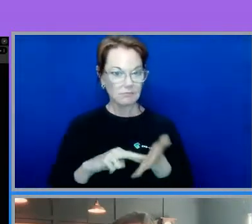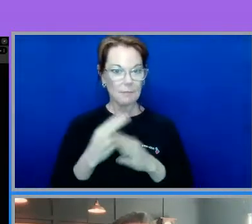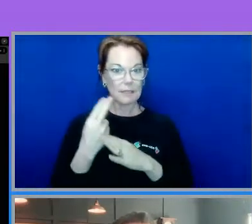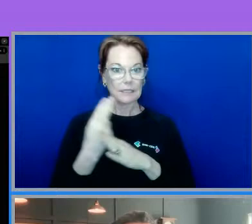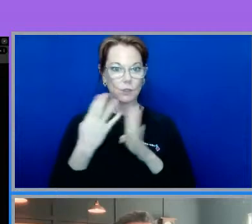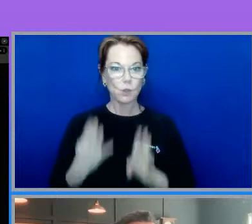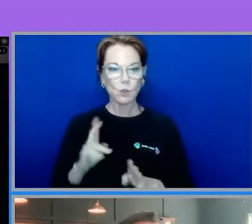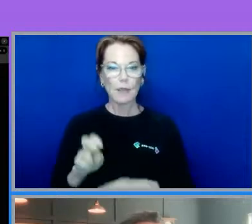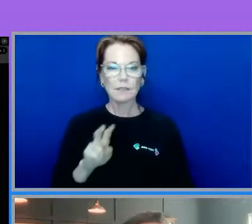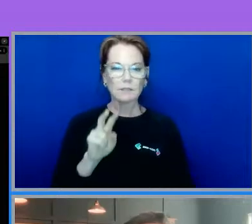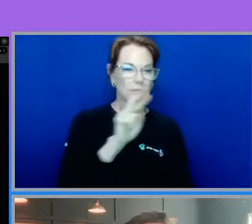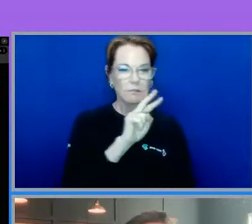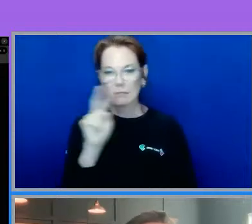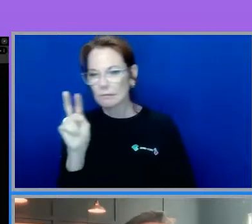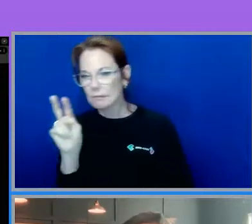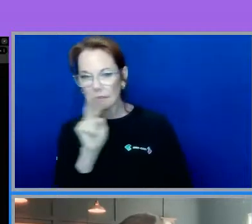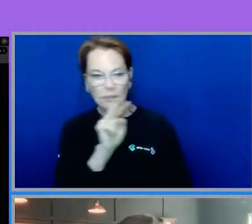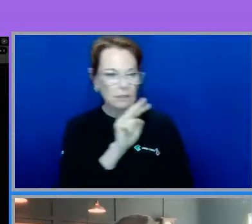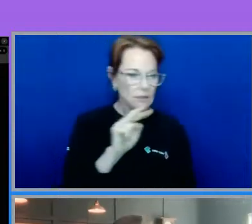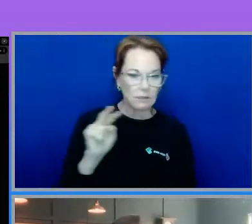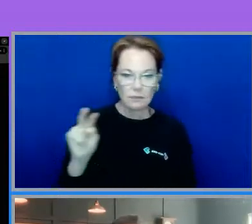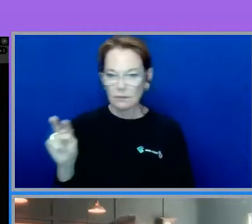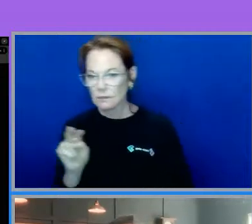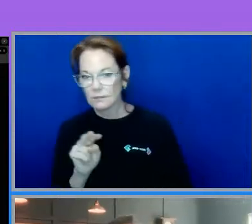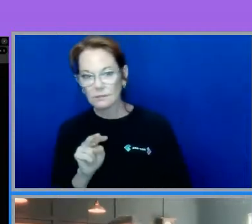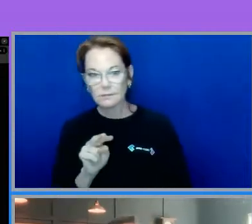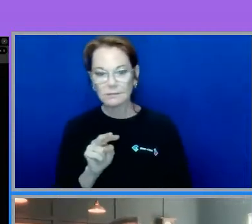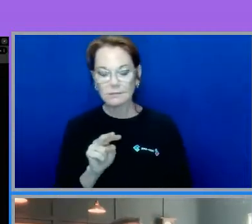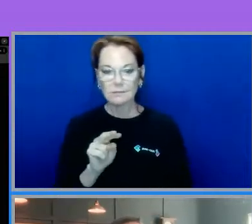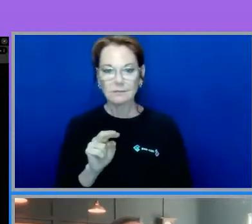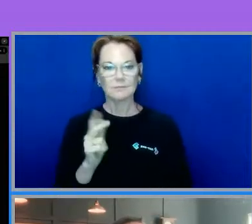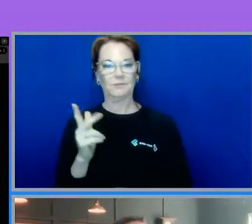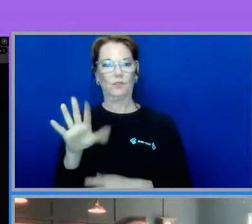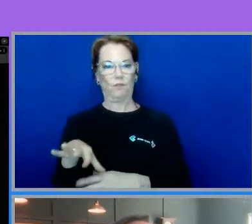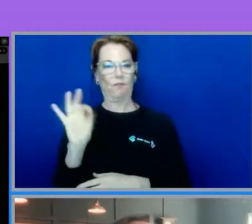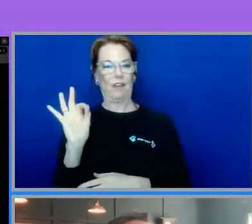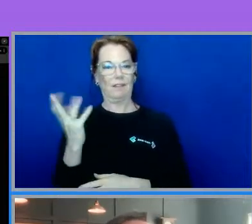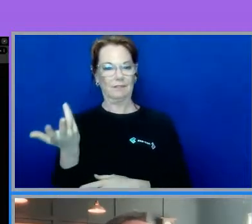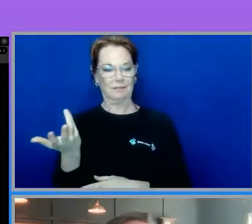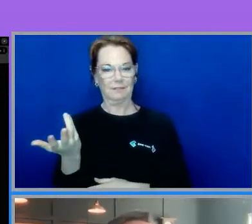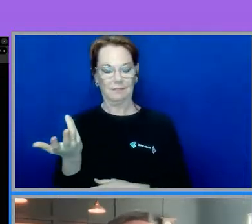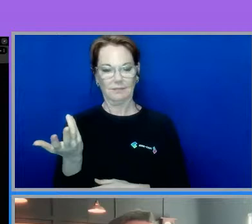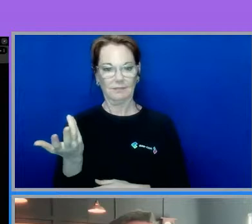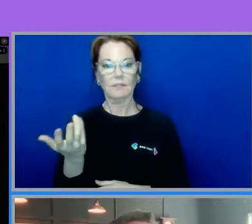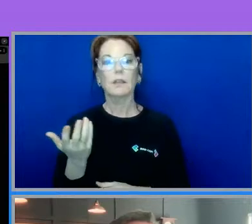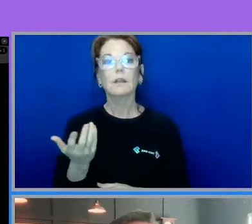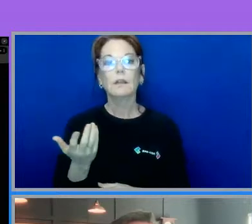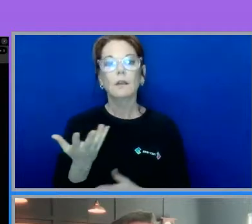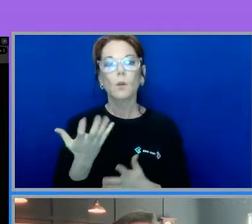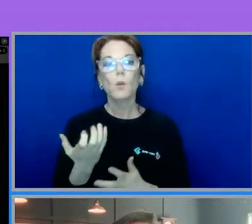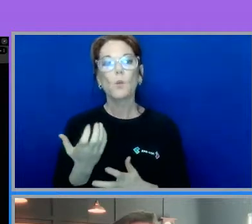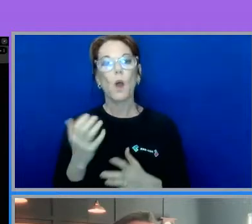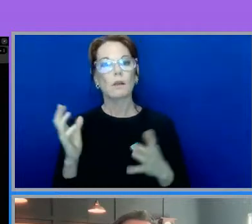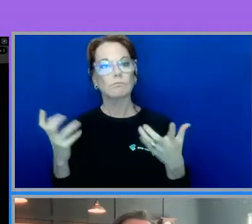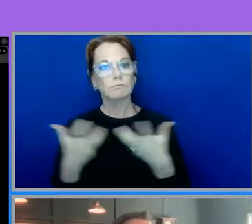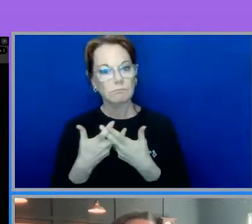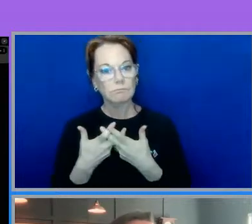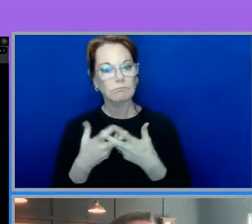user has to navigate through that image of books alt text to get there. We really always want to attach reading order to the